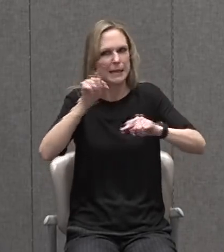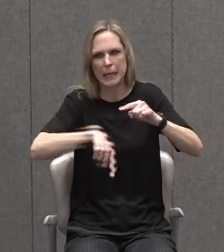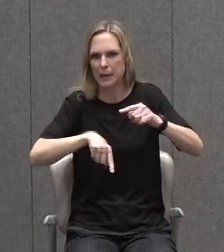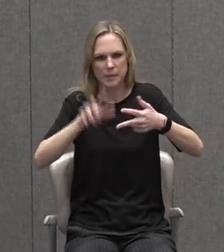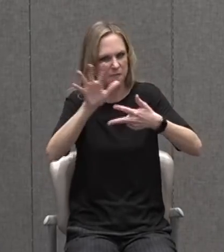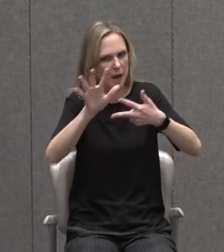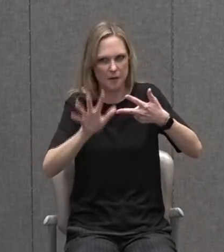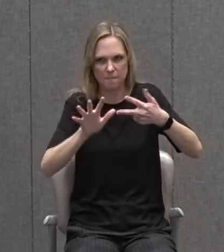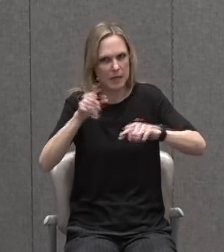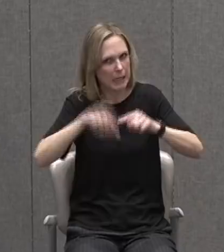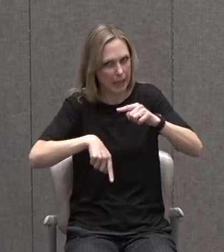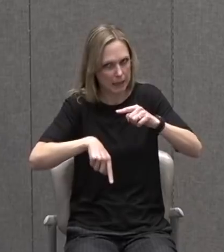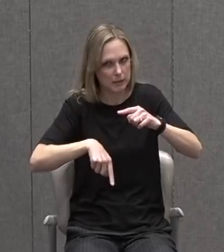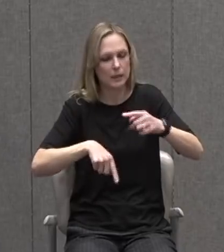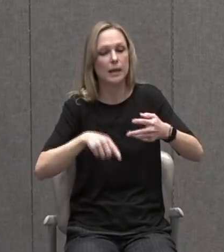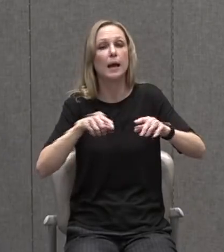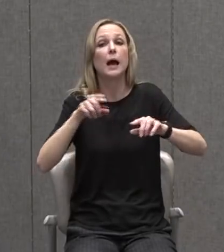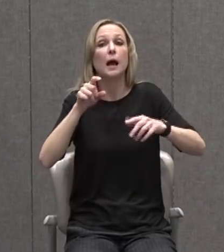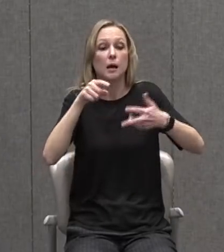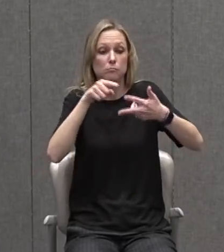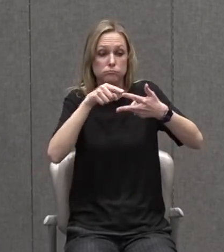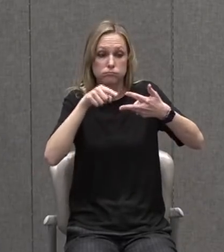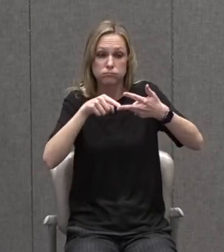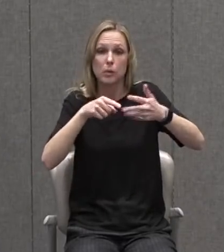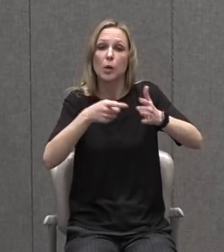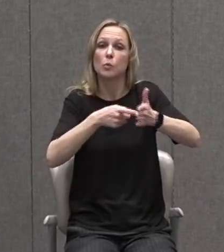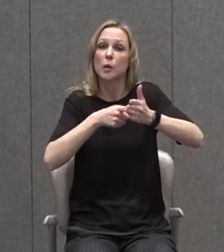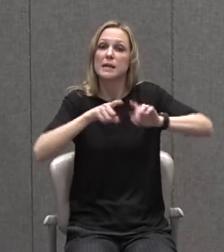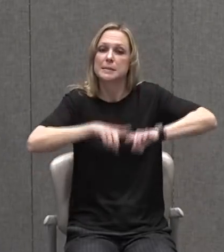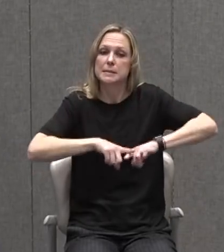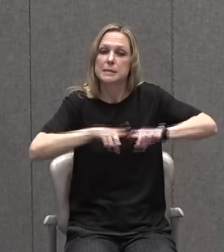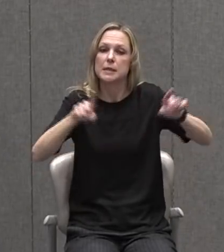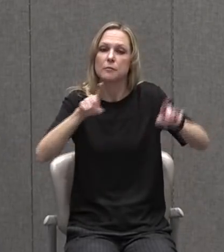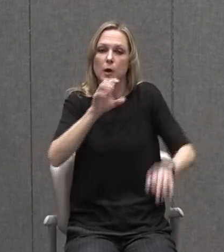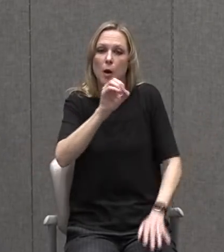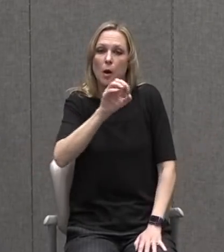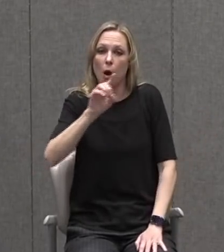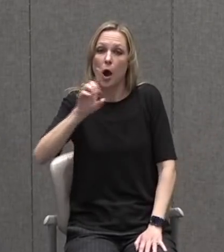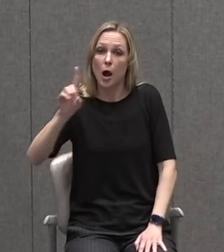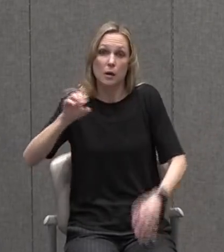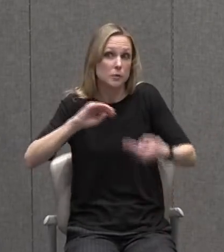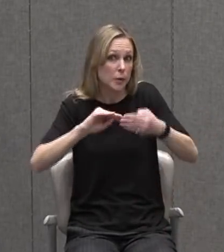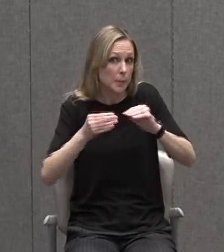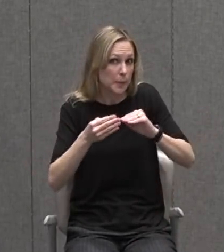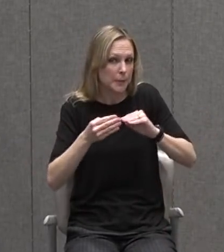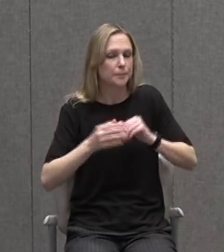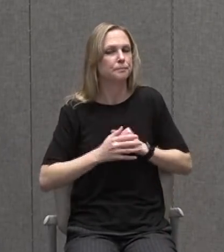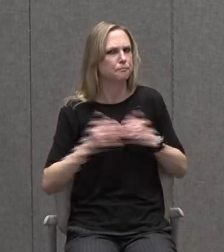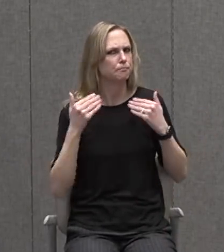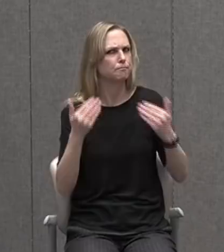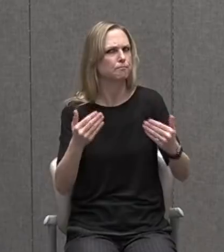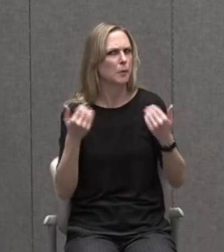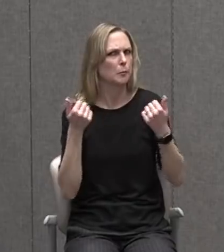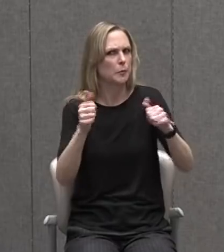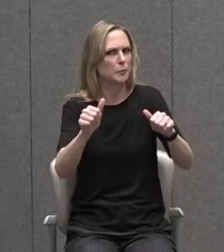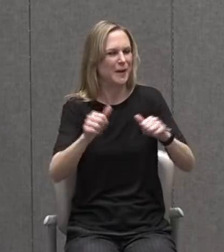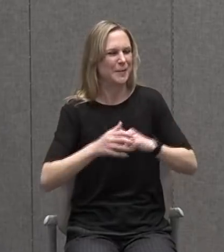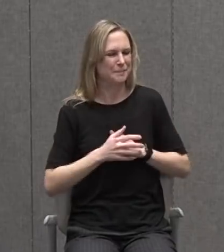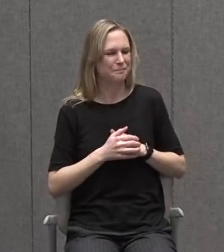My answer has to be a different odd number. So let's try this out. I came up with a few